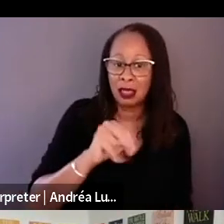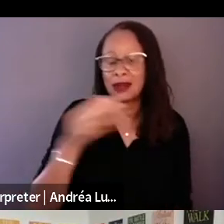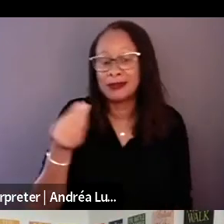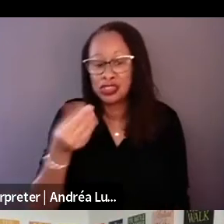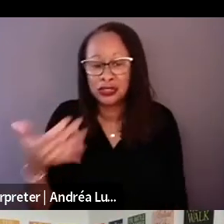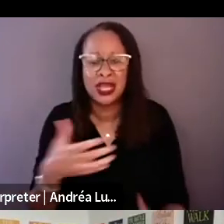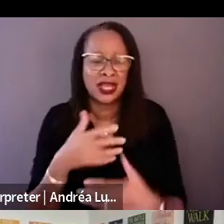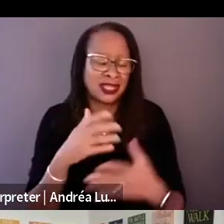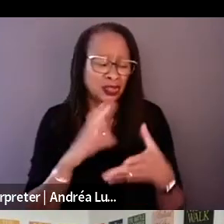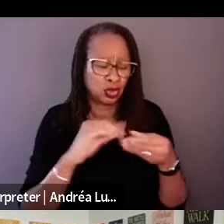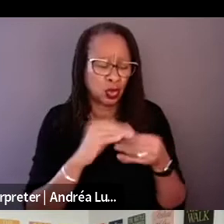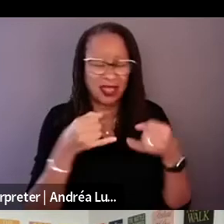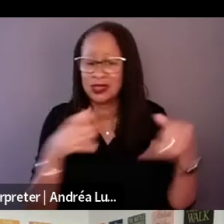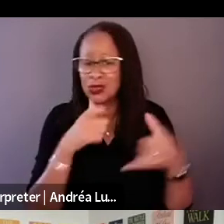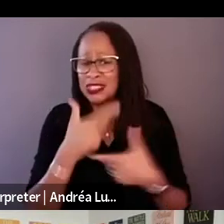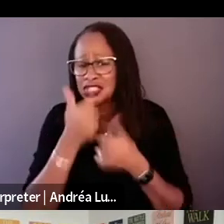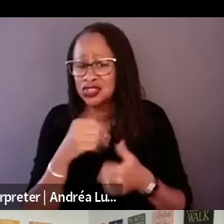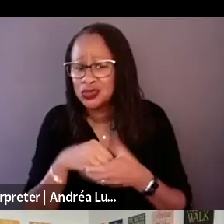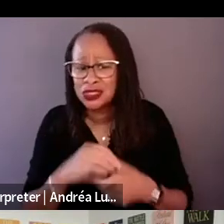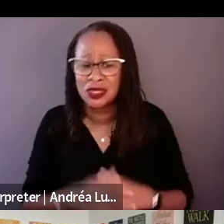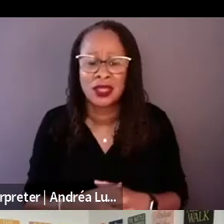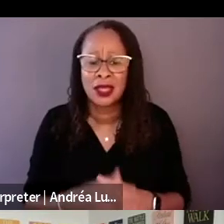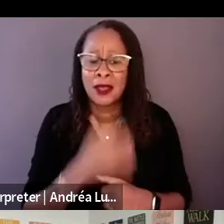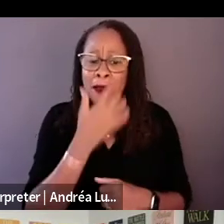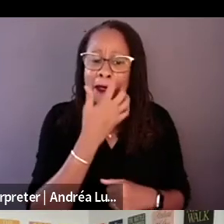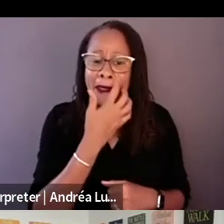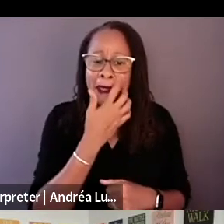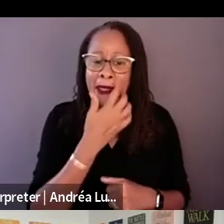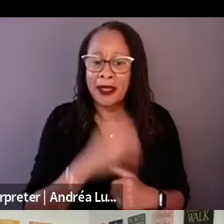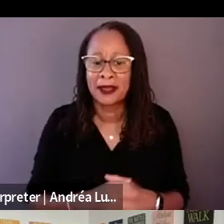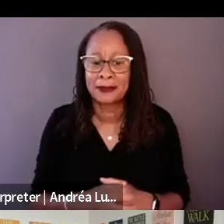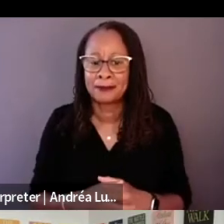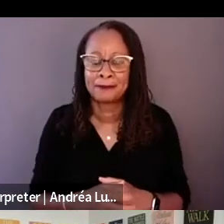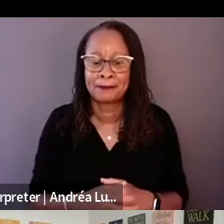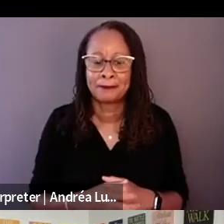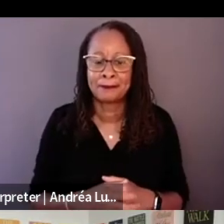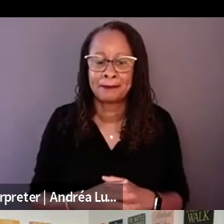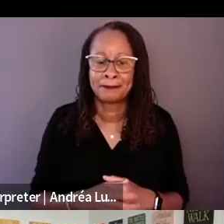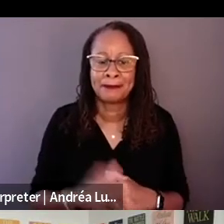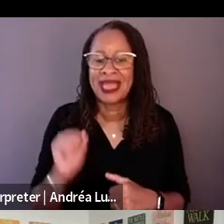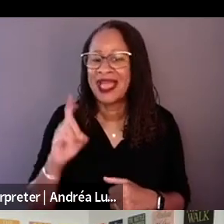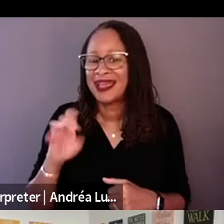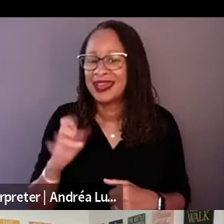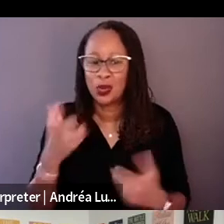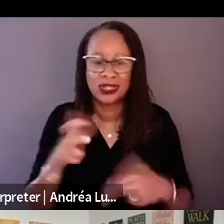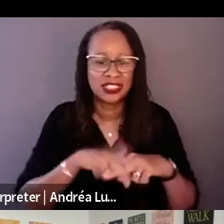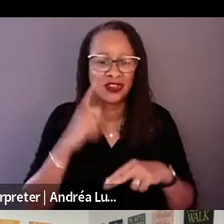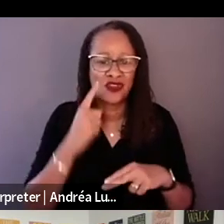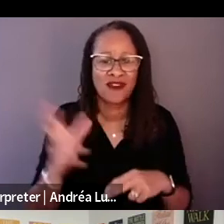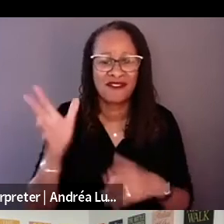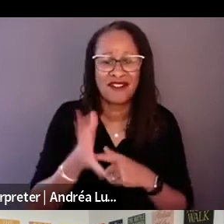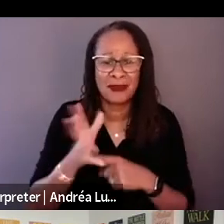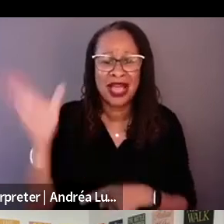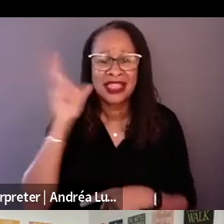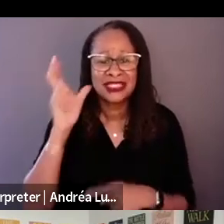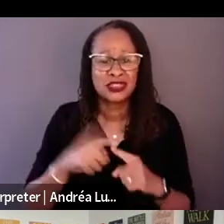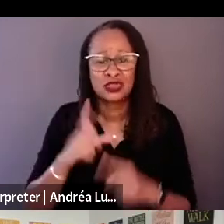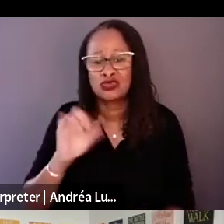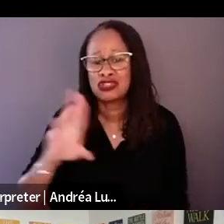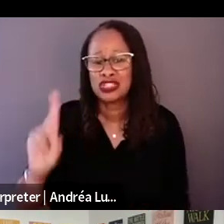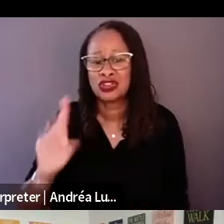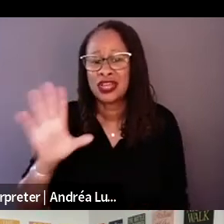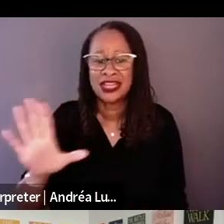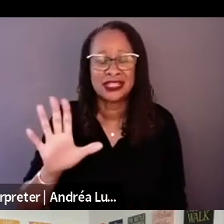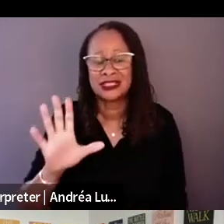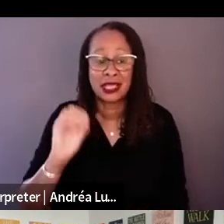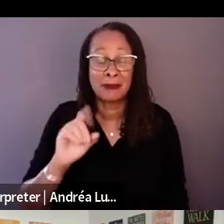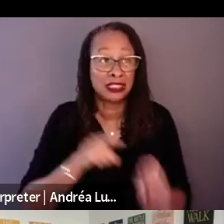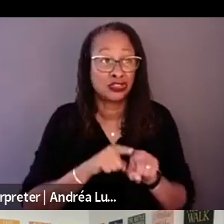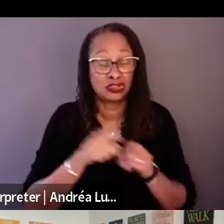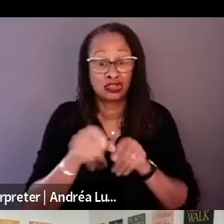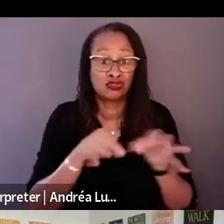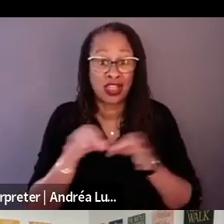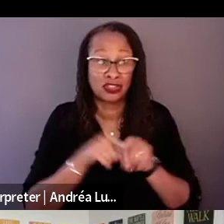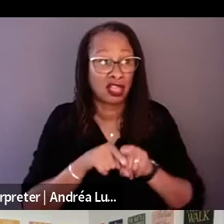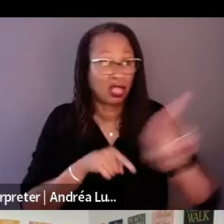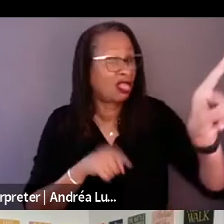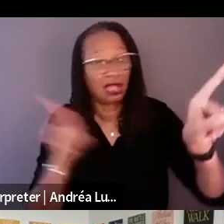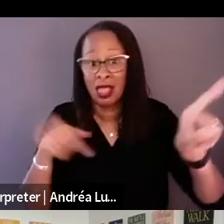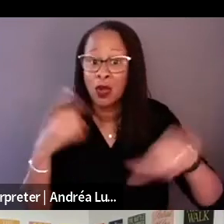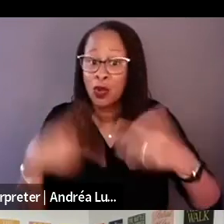Addie, I did not want you to sit there and listen to Richard company projection, but you needed to